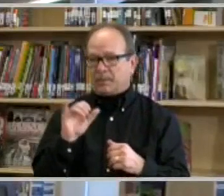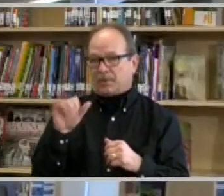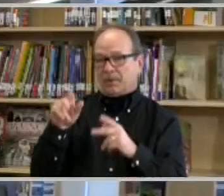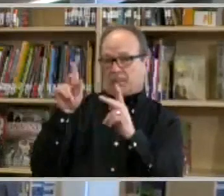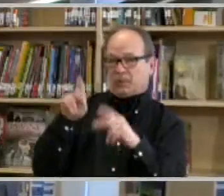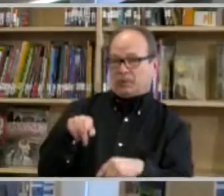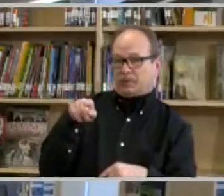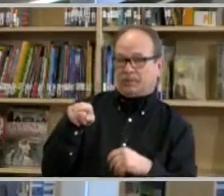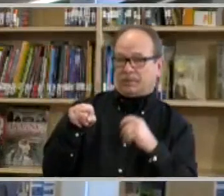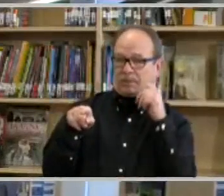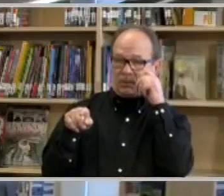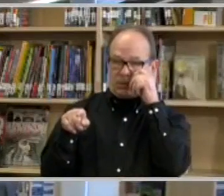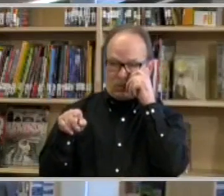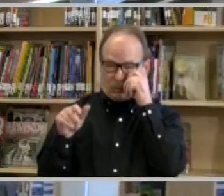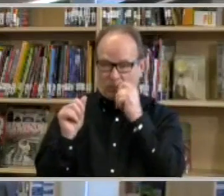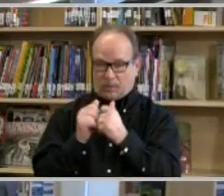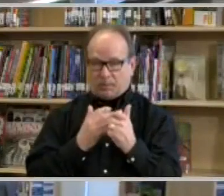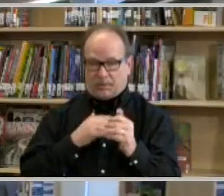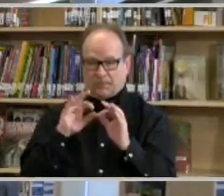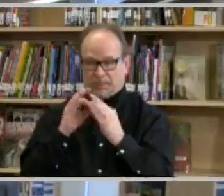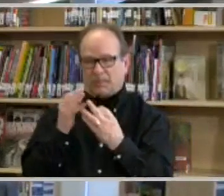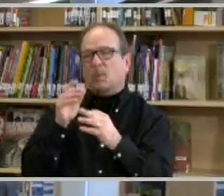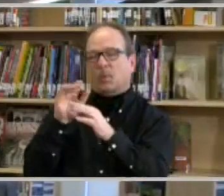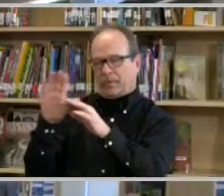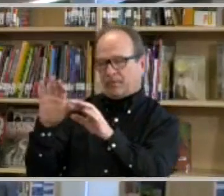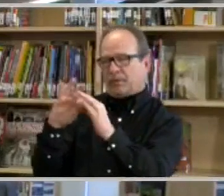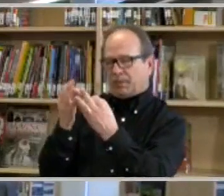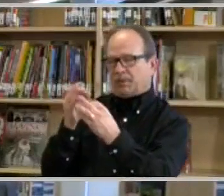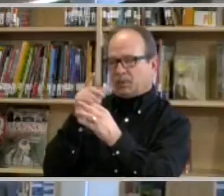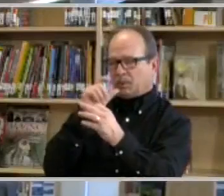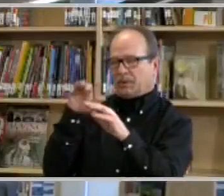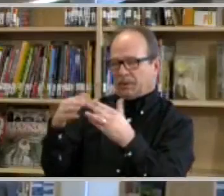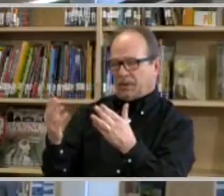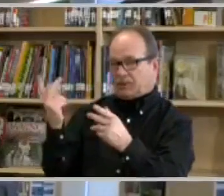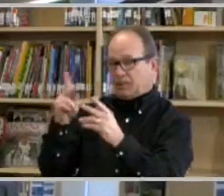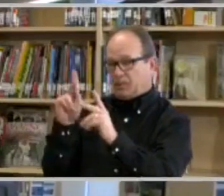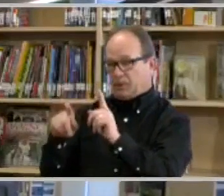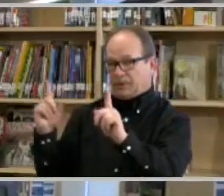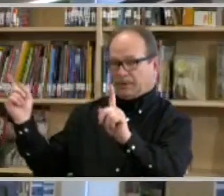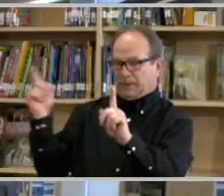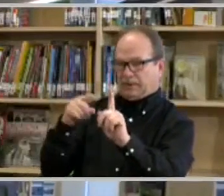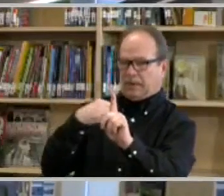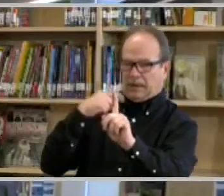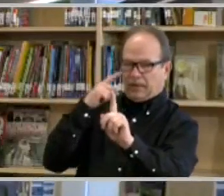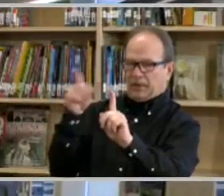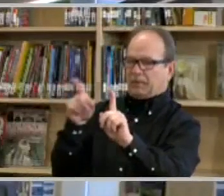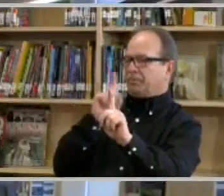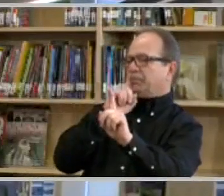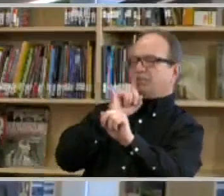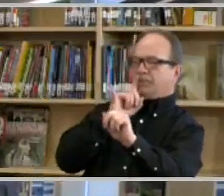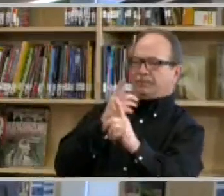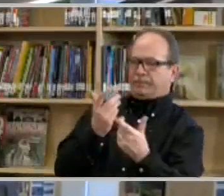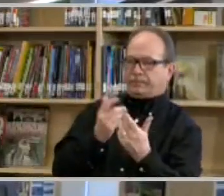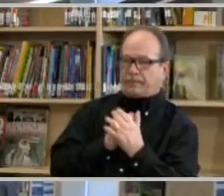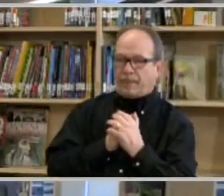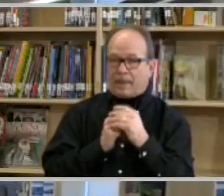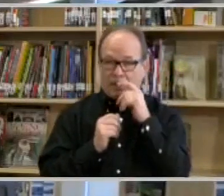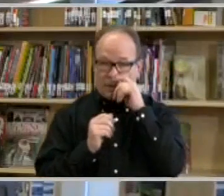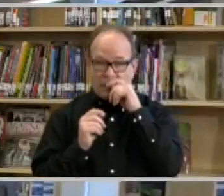AND I EVEN TALKED TO THE PERSON THAT WAS WITH MY RELATIVE THAT